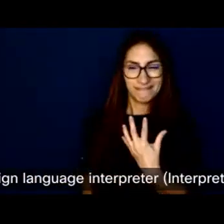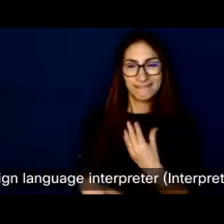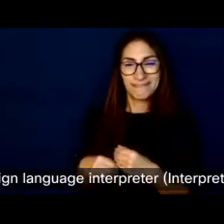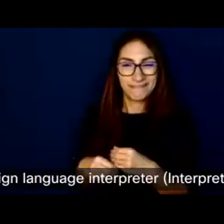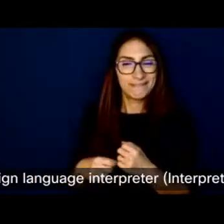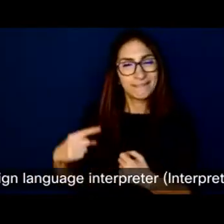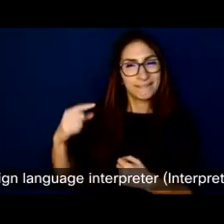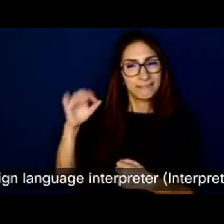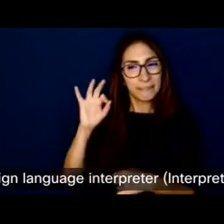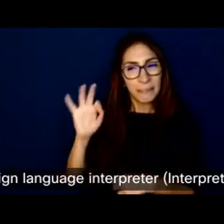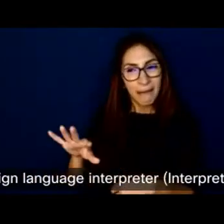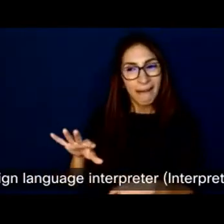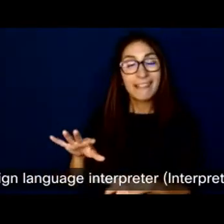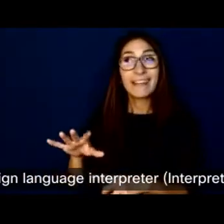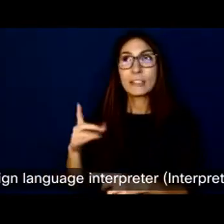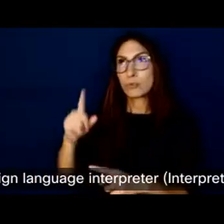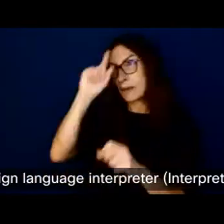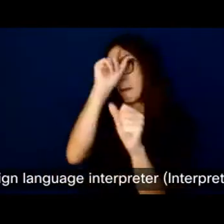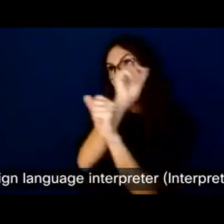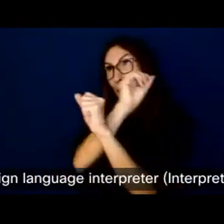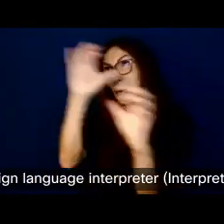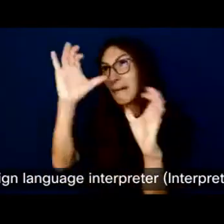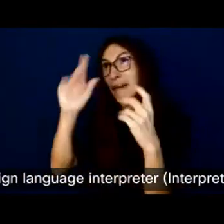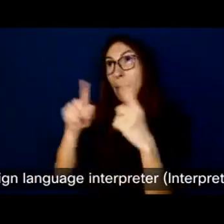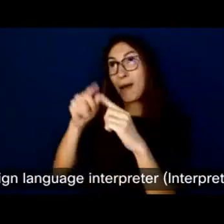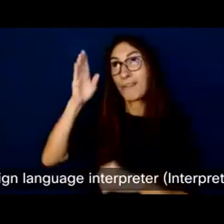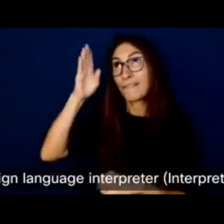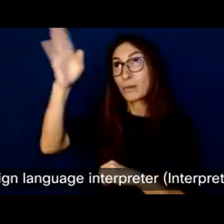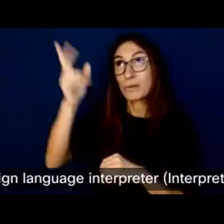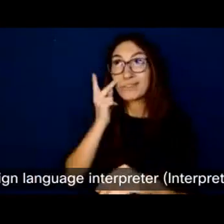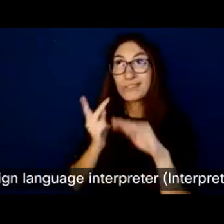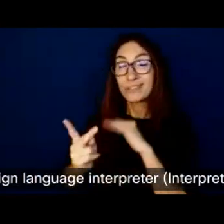really thinking about health care and social services,